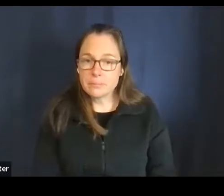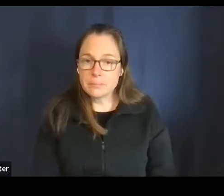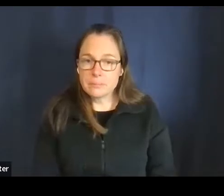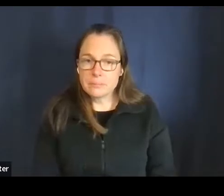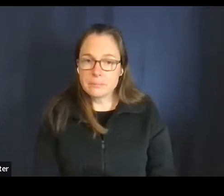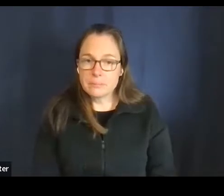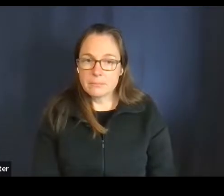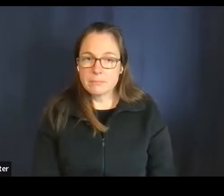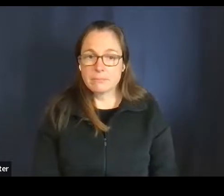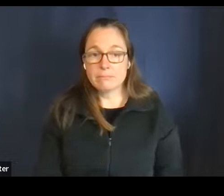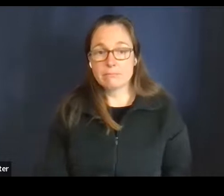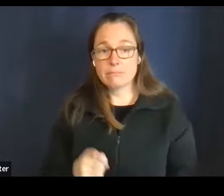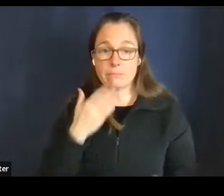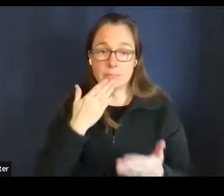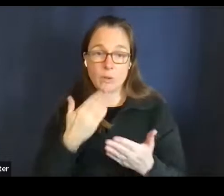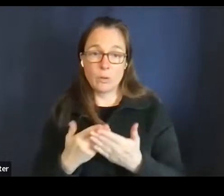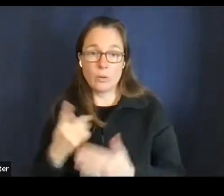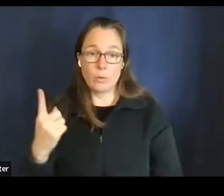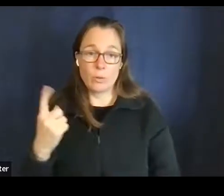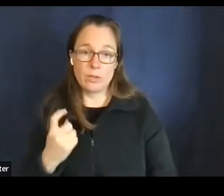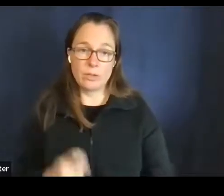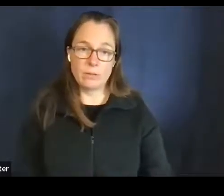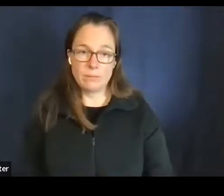Well, that's a big question.